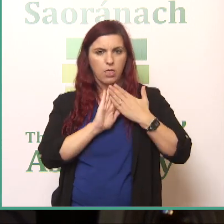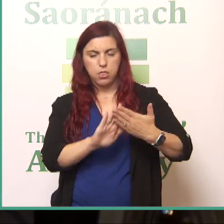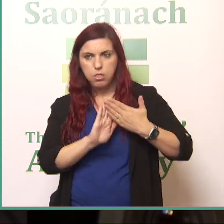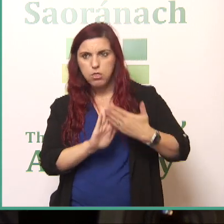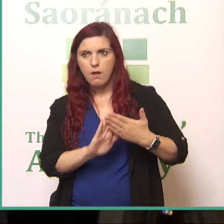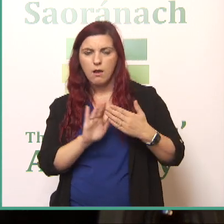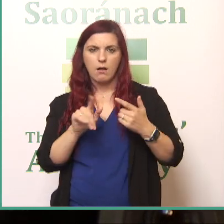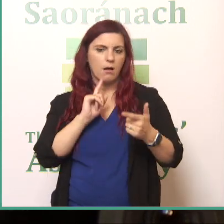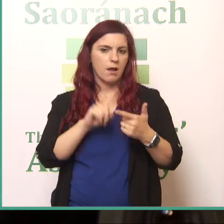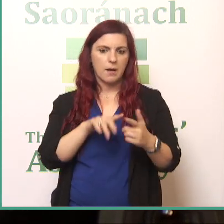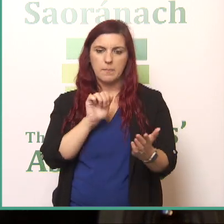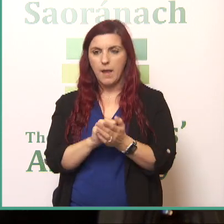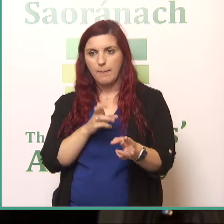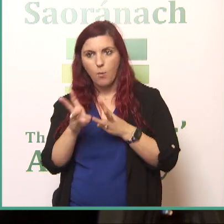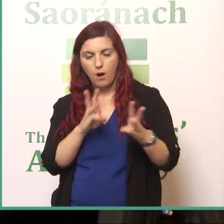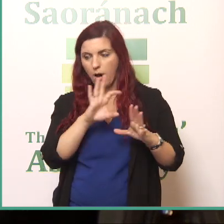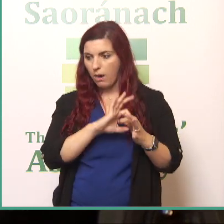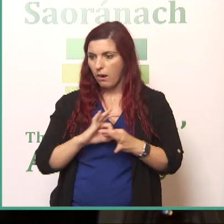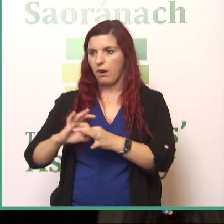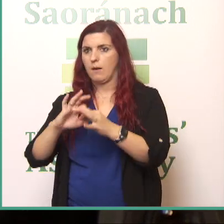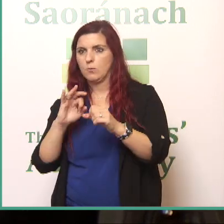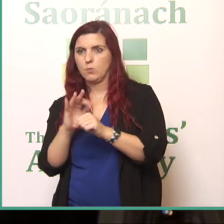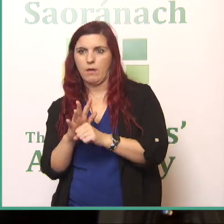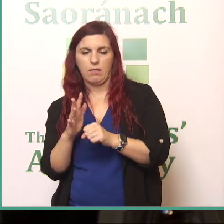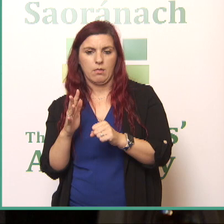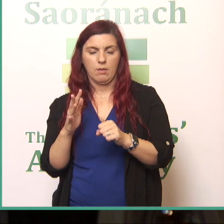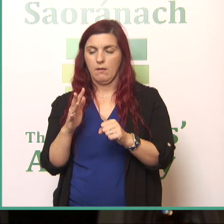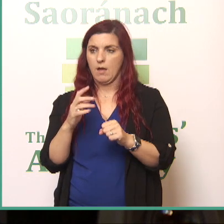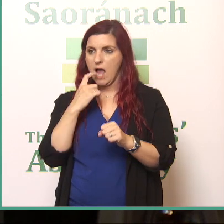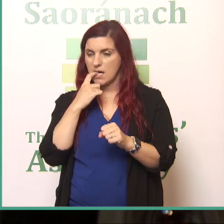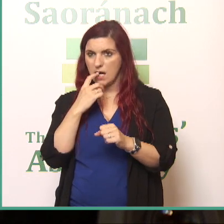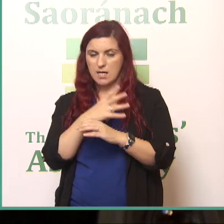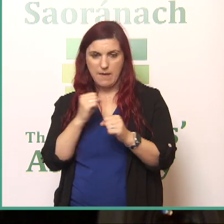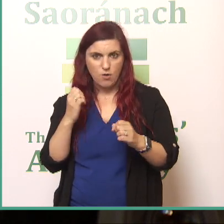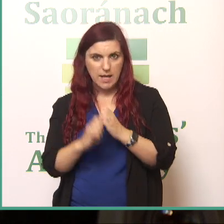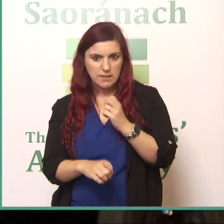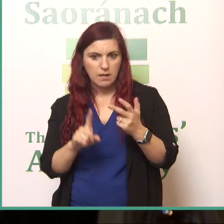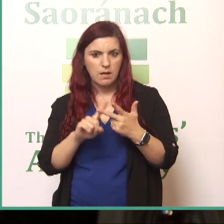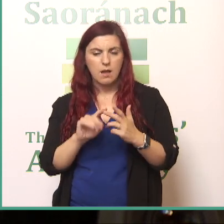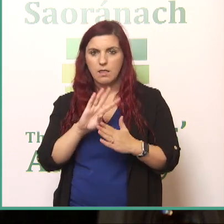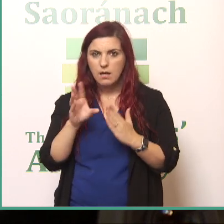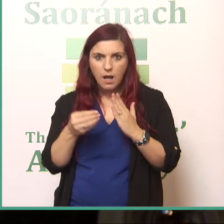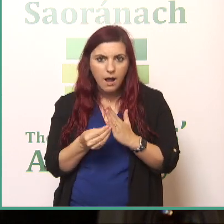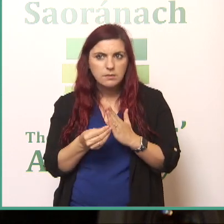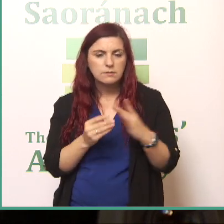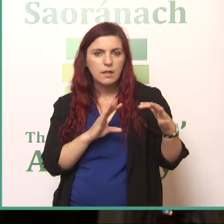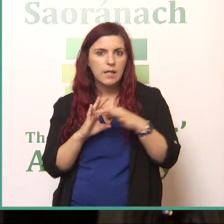the paperwork associated with accessibility is Relentless the cost associated with producing an